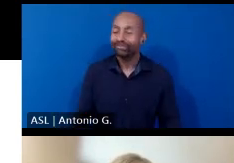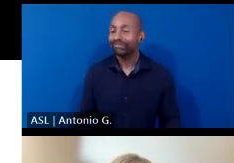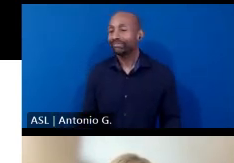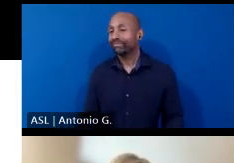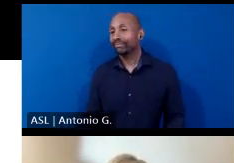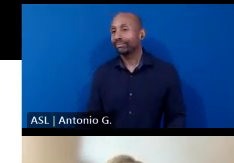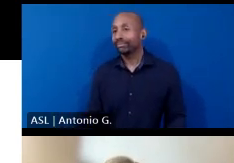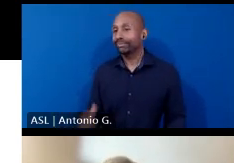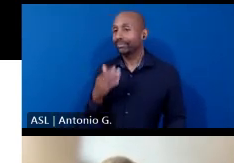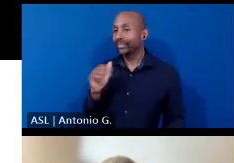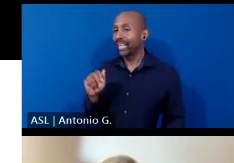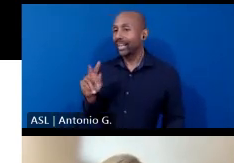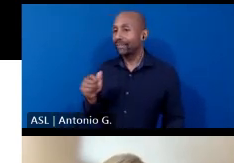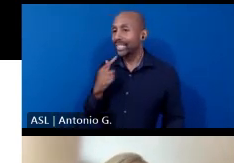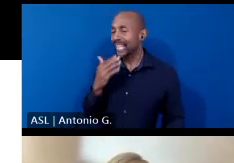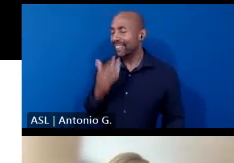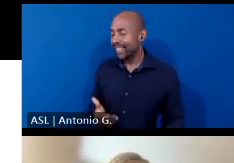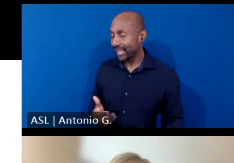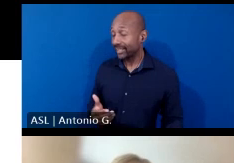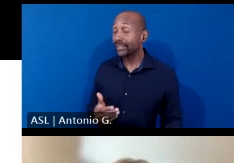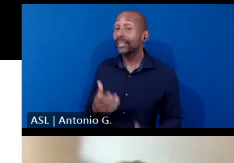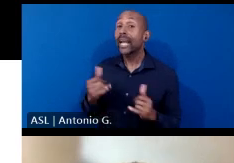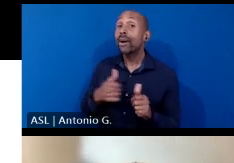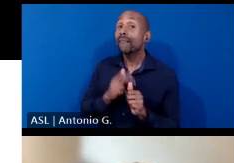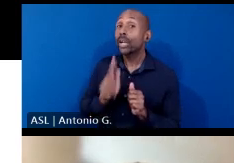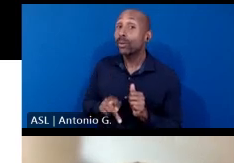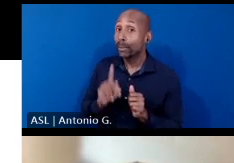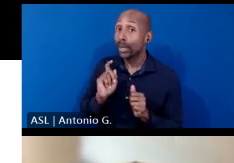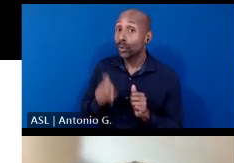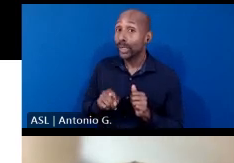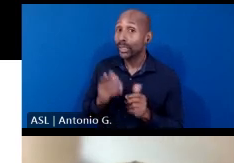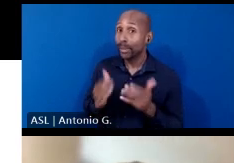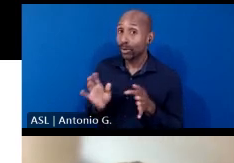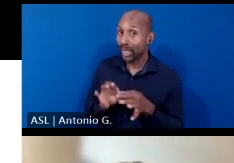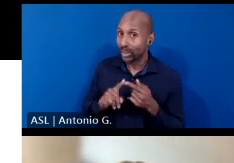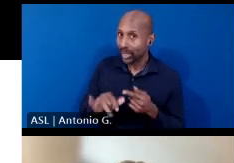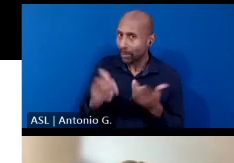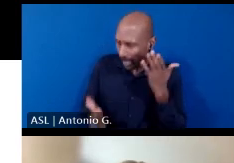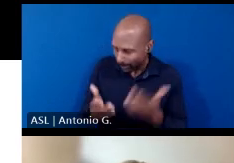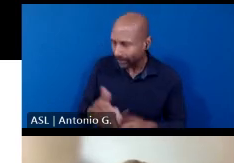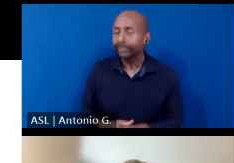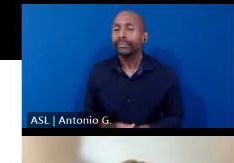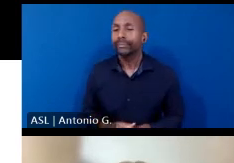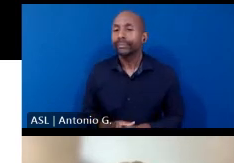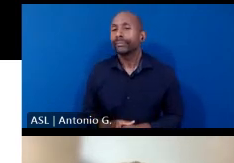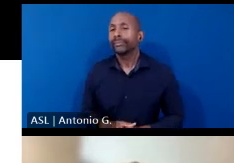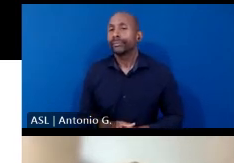One follow up question that I think is related. Maybe when you were initially starting, what were the initial